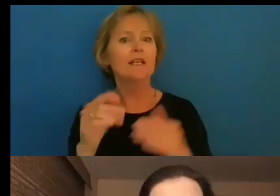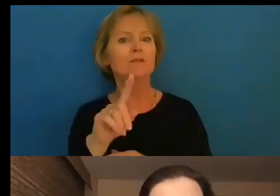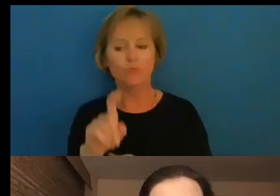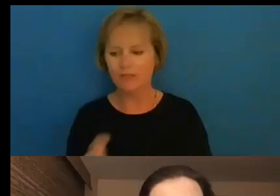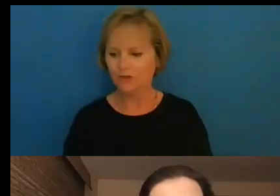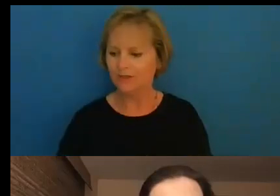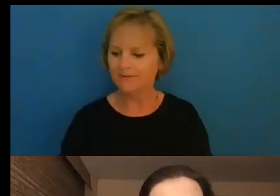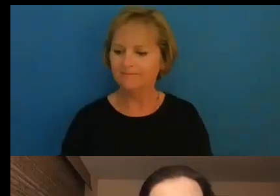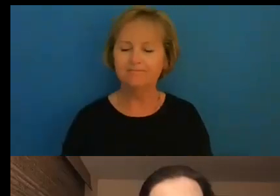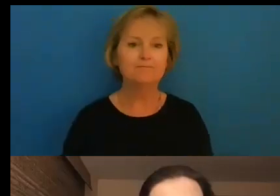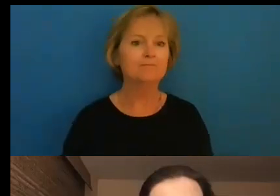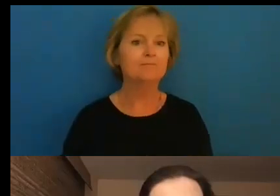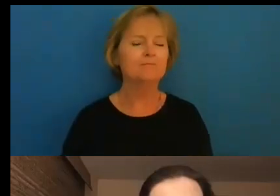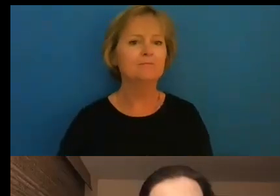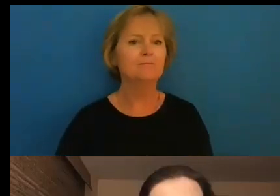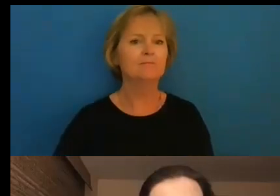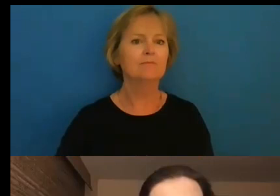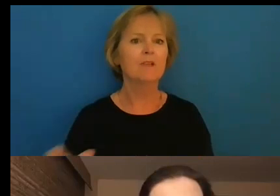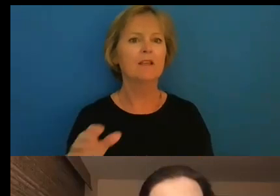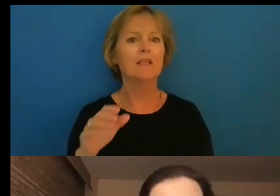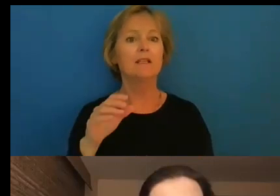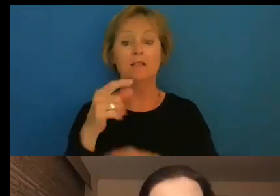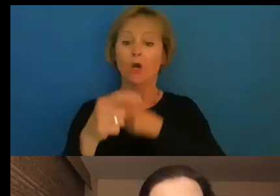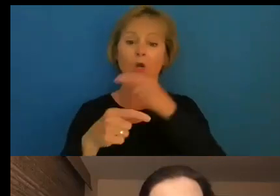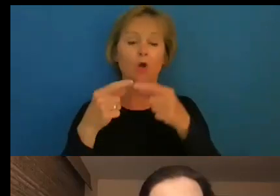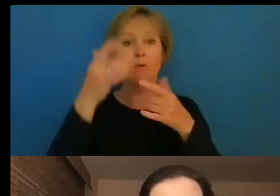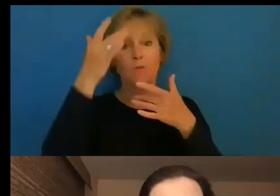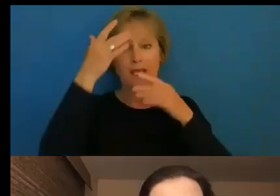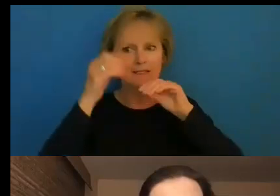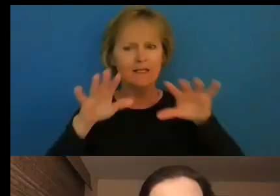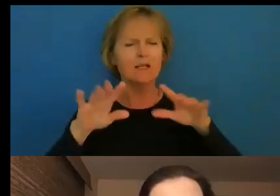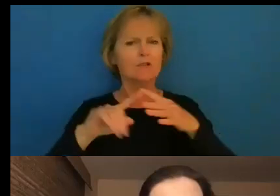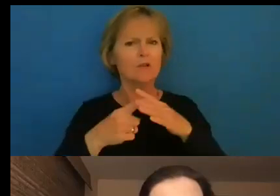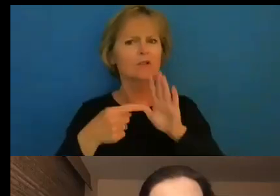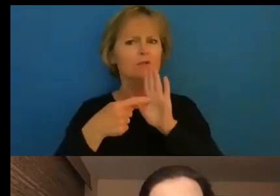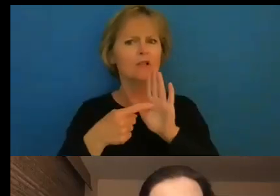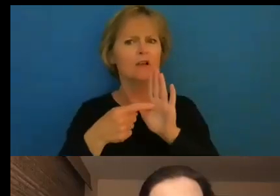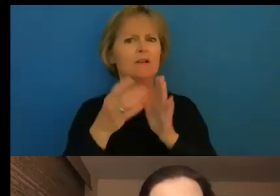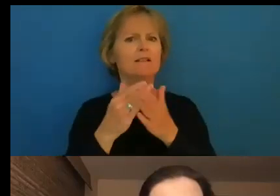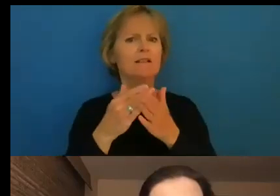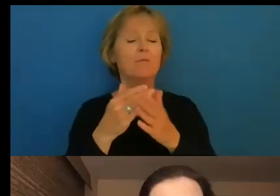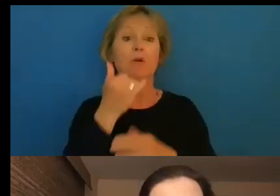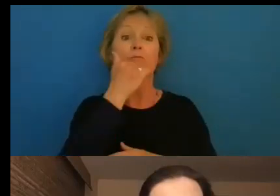This global pandemic has started to reveal a lot of faults in the capitalist system we live in. right?